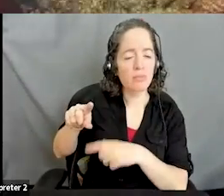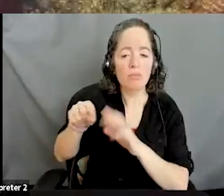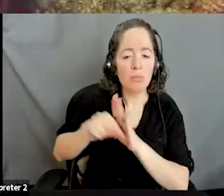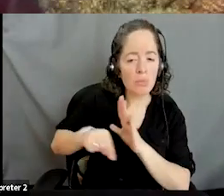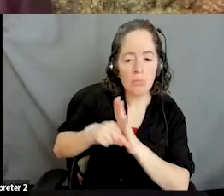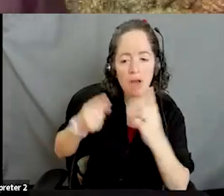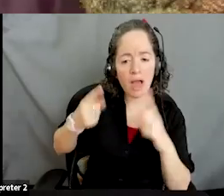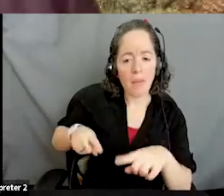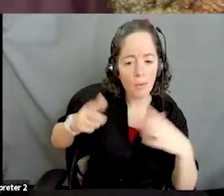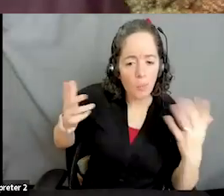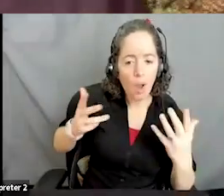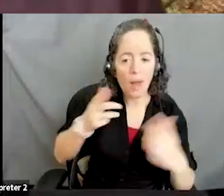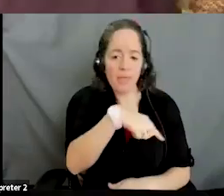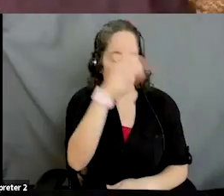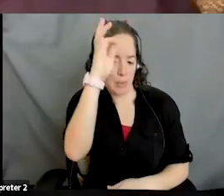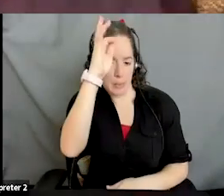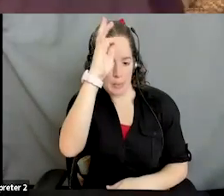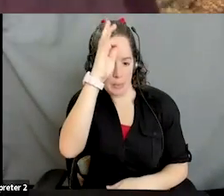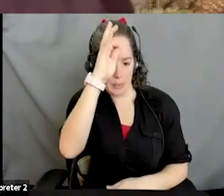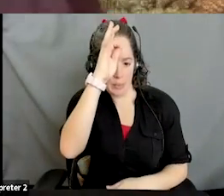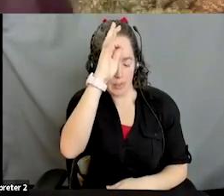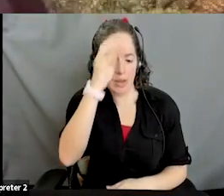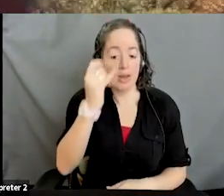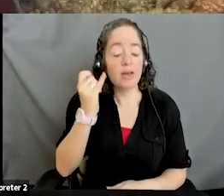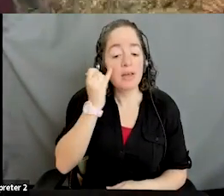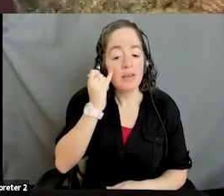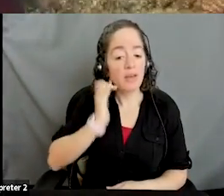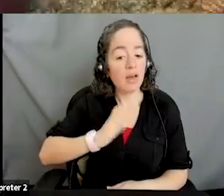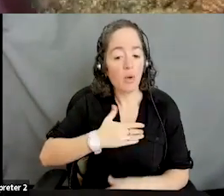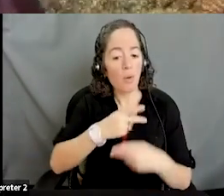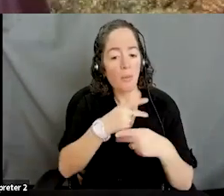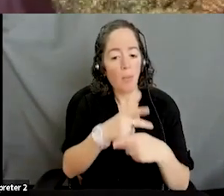that we are causing others by having a product that is hard to use